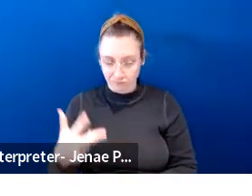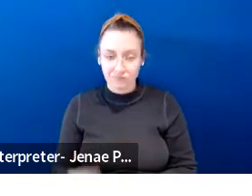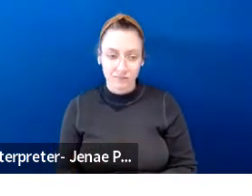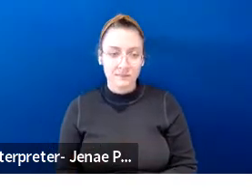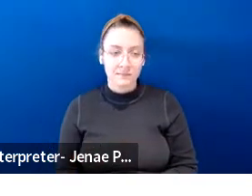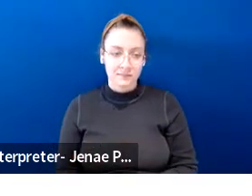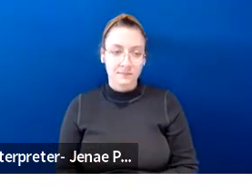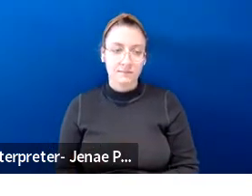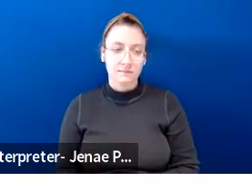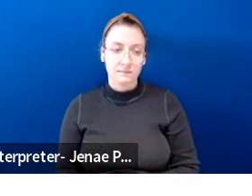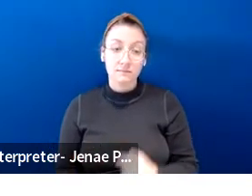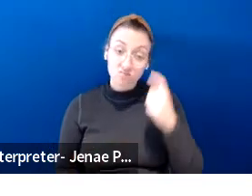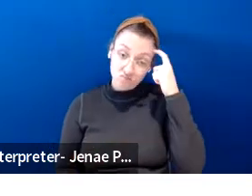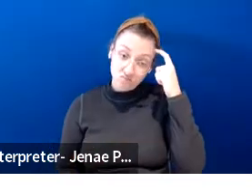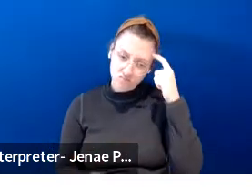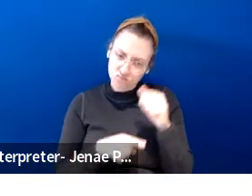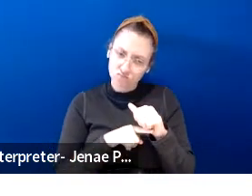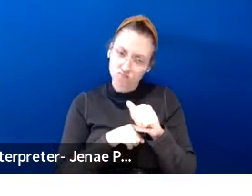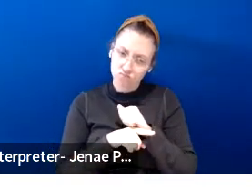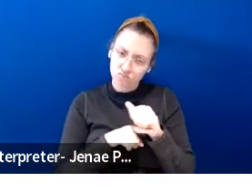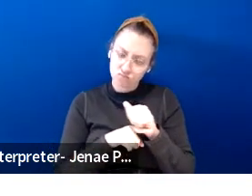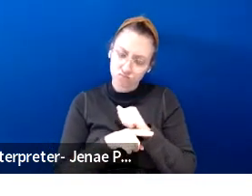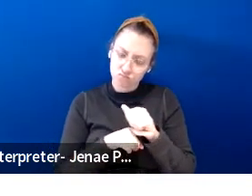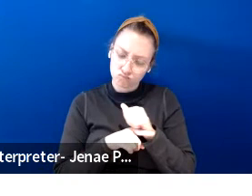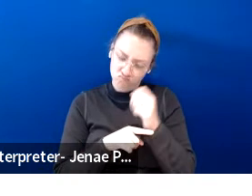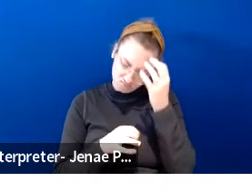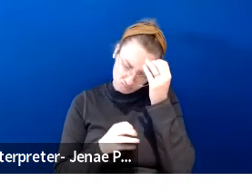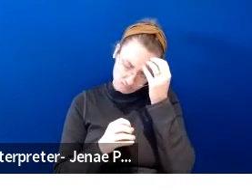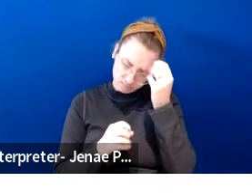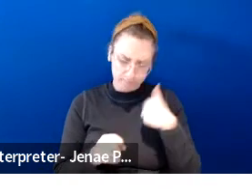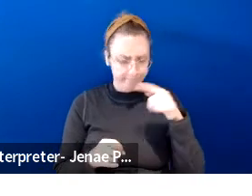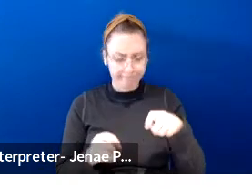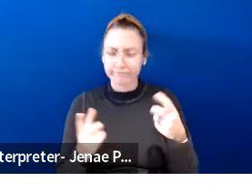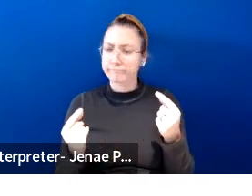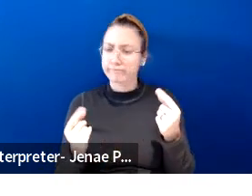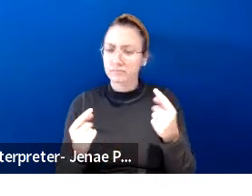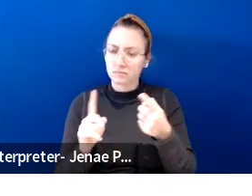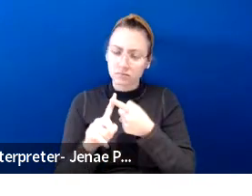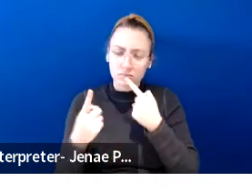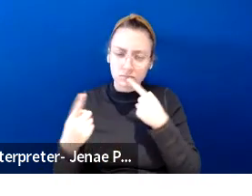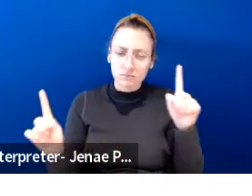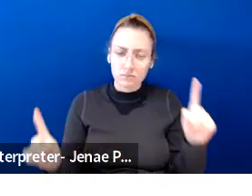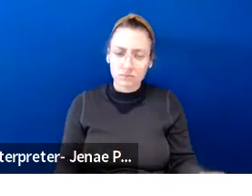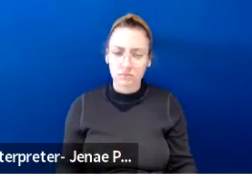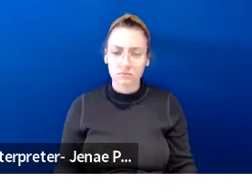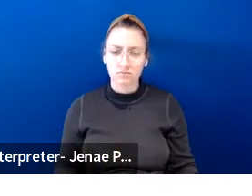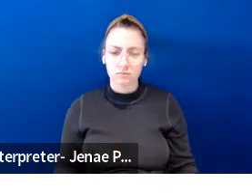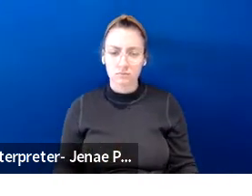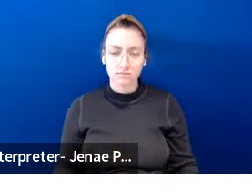in your minds. You kind of rehearse what you will need to do to attain our goals. So telling yourself these, you know, X, Y and Z are the steps